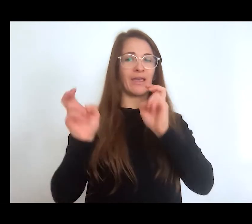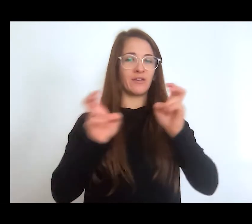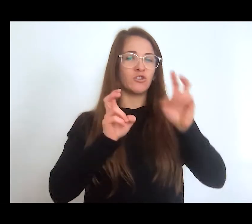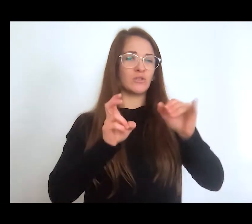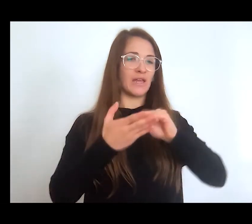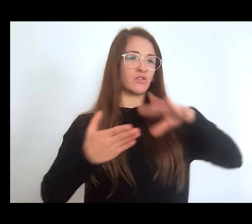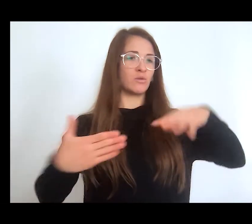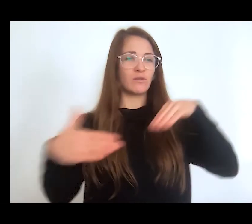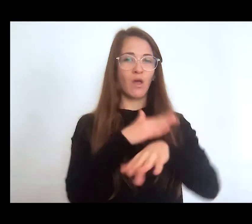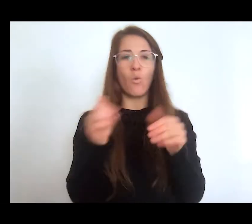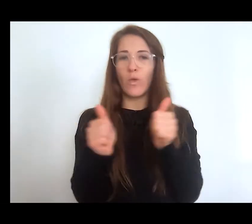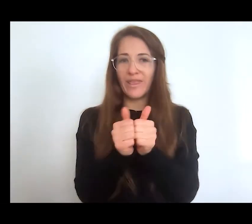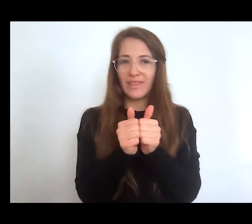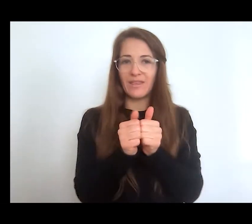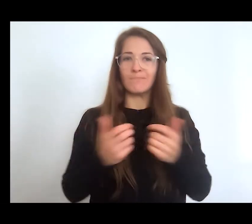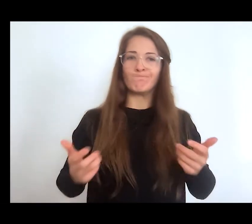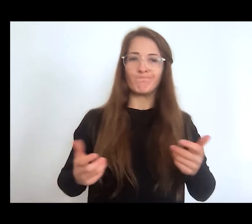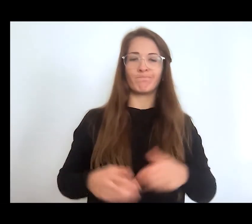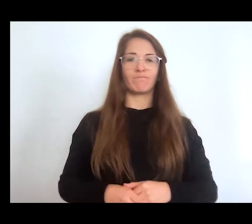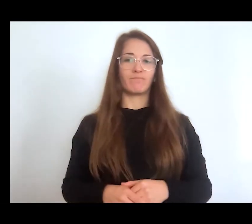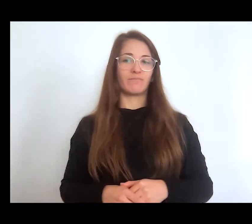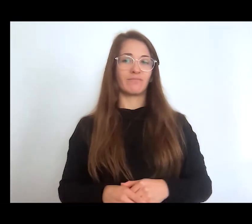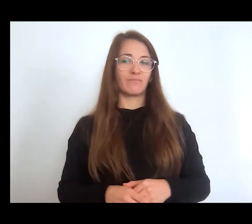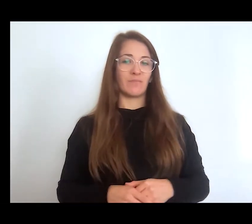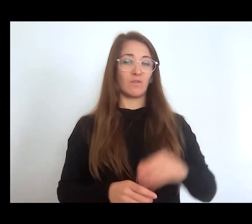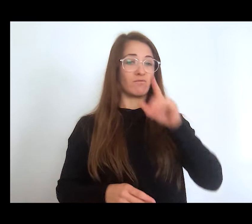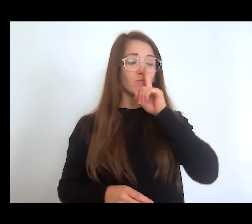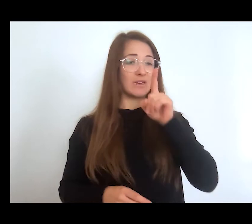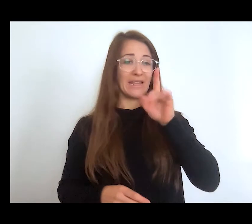ABILITY TO REALLY ADDRESS ISSUES THAT STUDENTS CAME IN WITH.